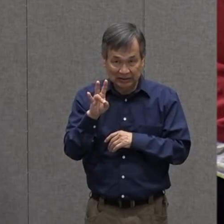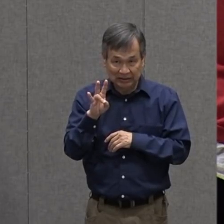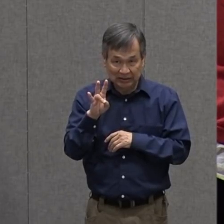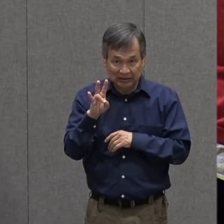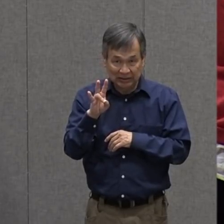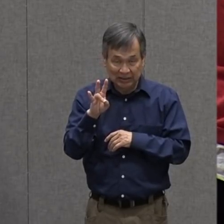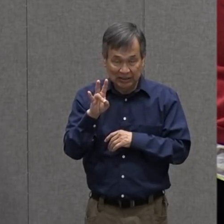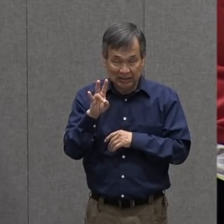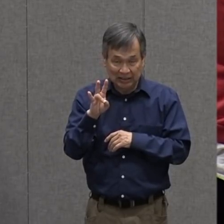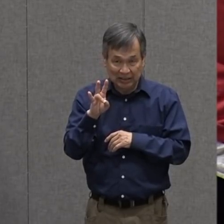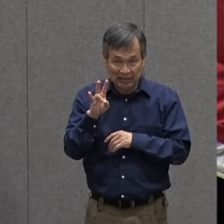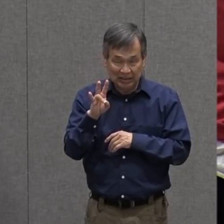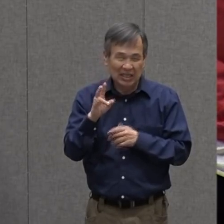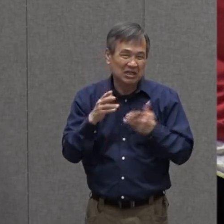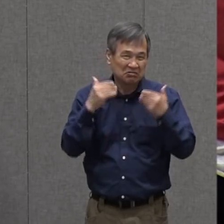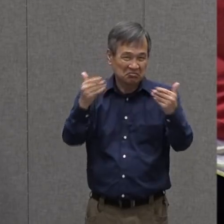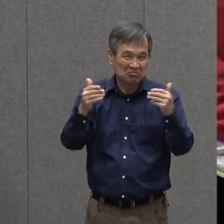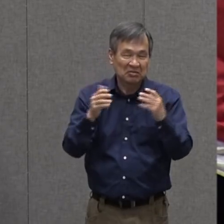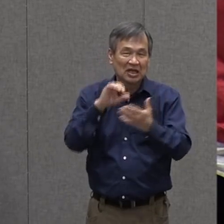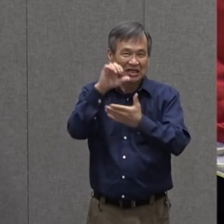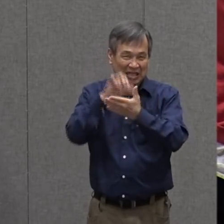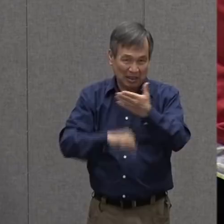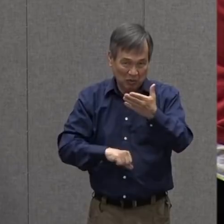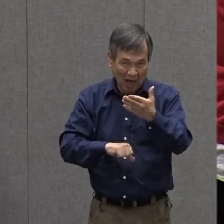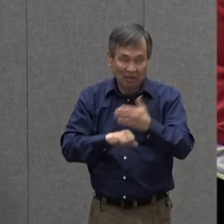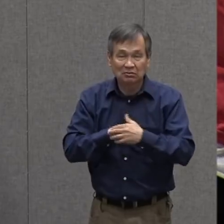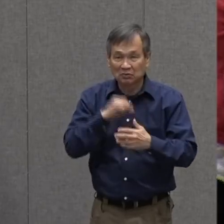And let's take away, let's subtract that 47.